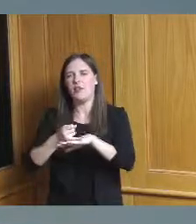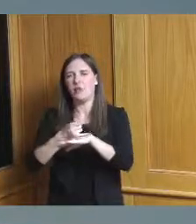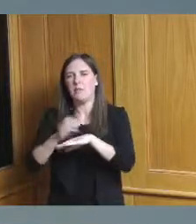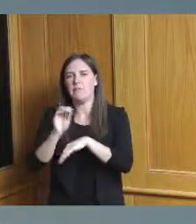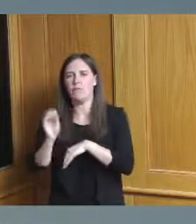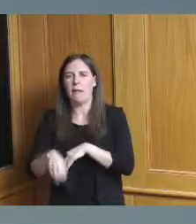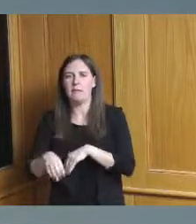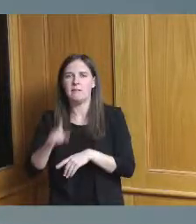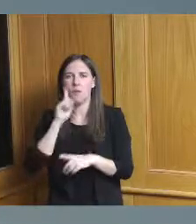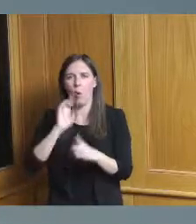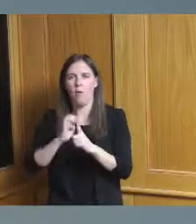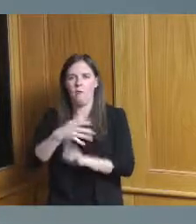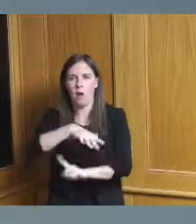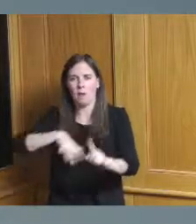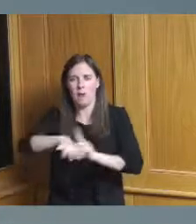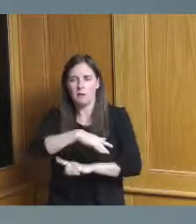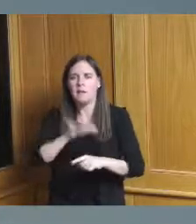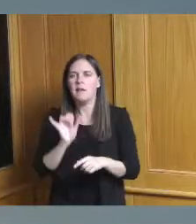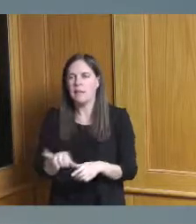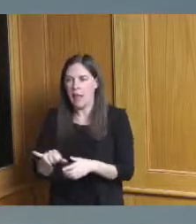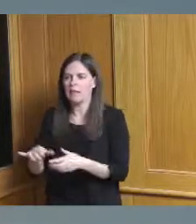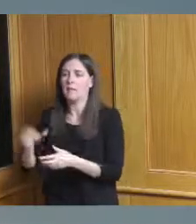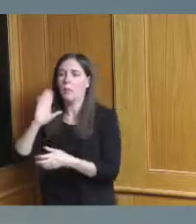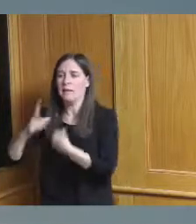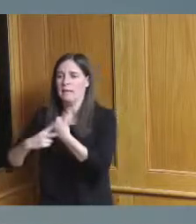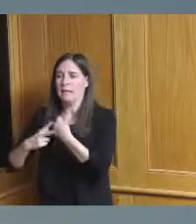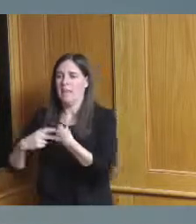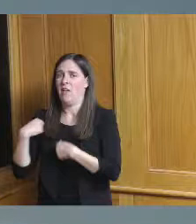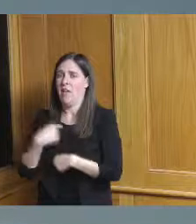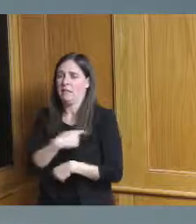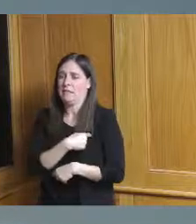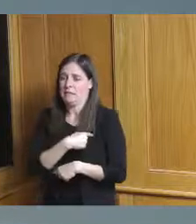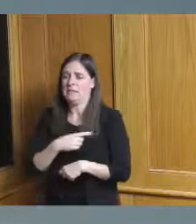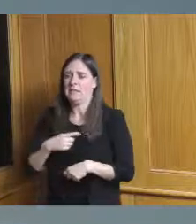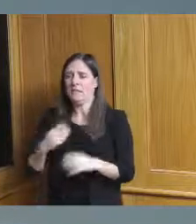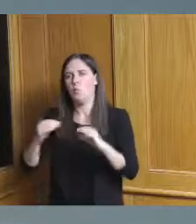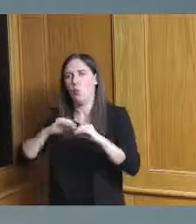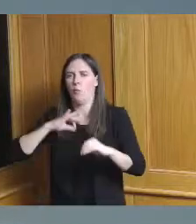the refunding results I believe John will save us on a net present value basis somewhere around 15.9